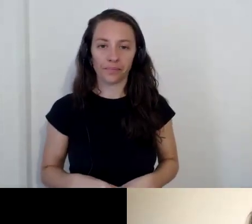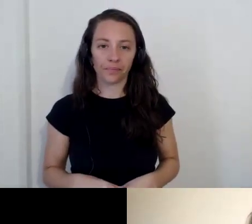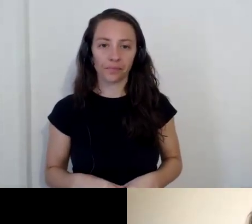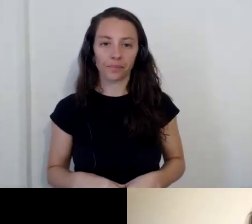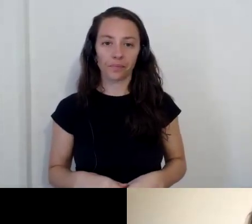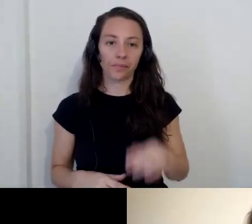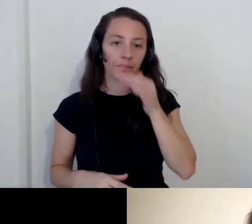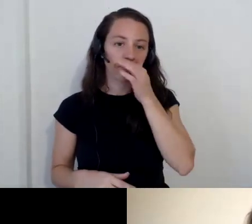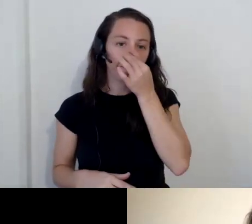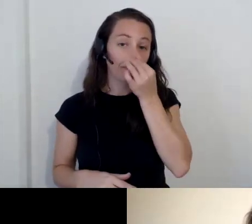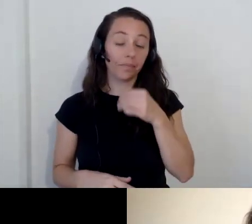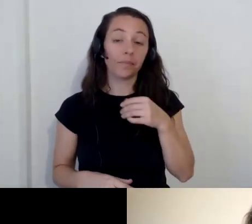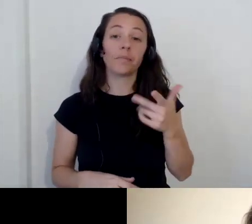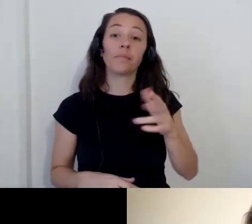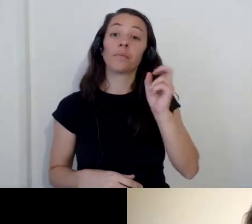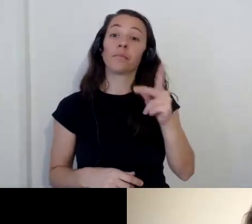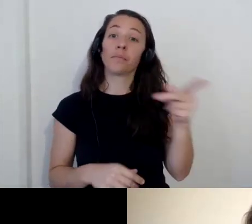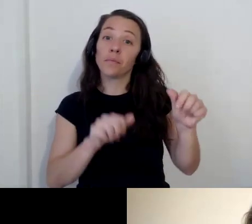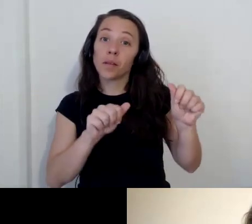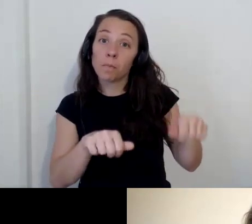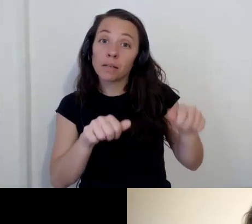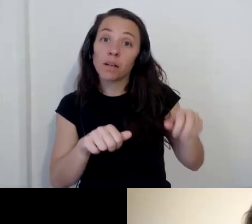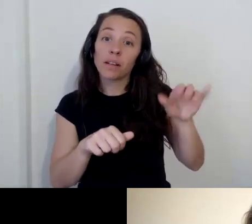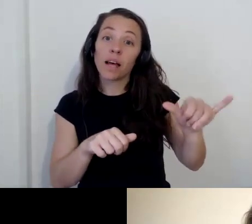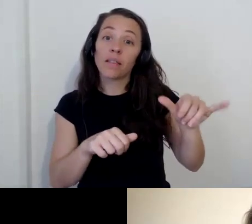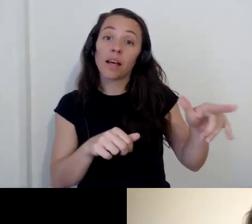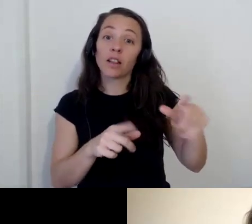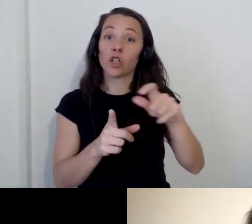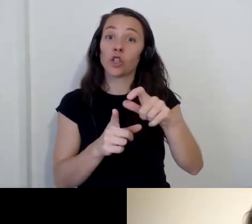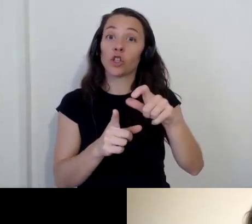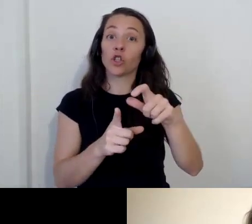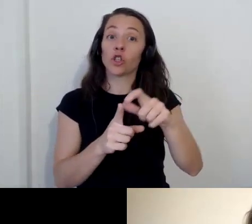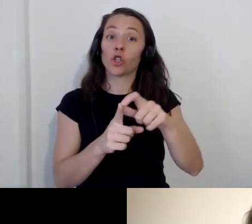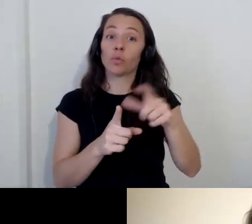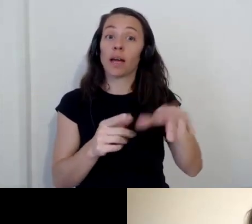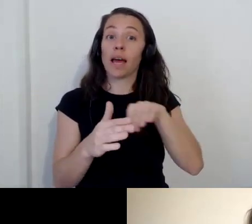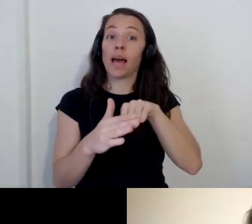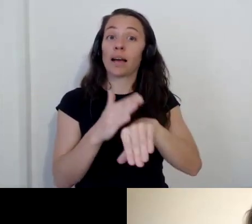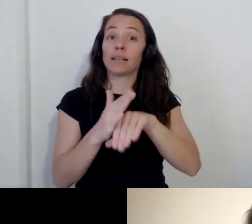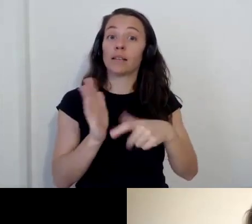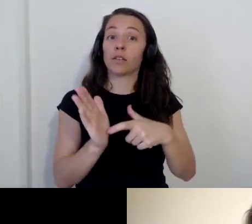Okay. Is it possible that the term access requirements is aligned with an organization